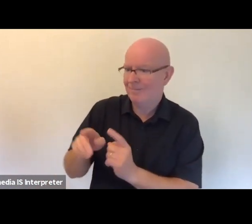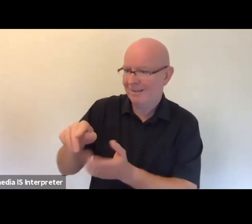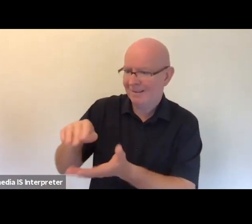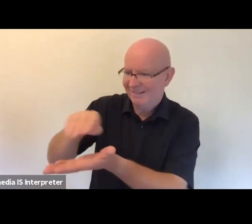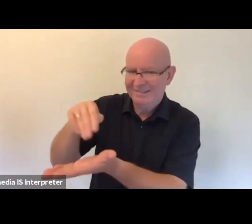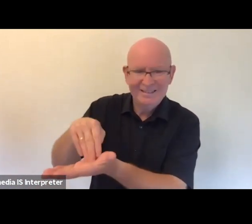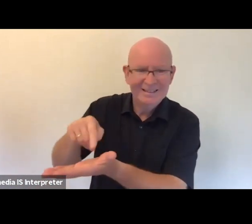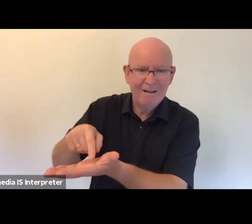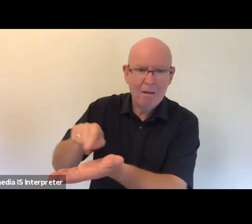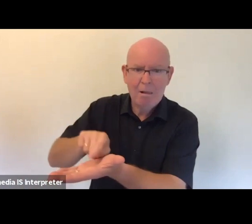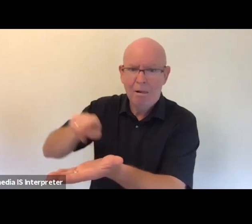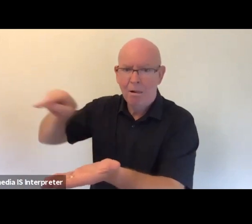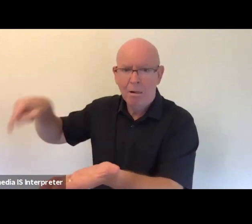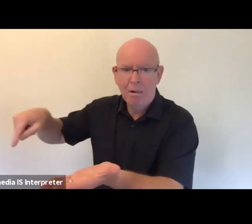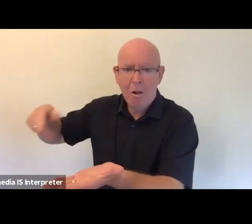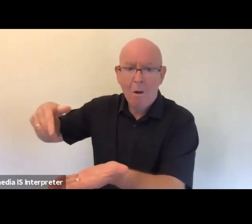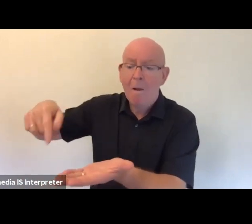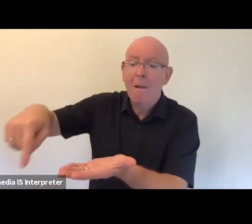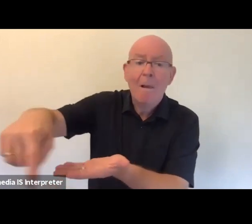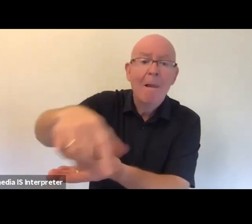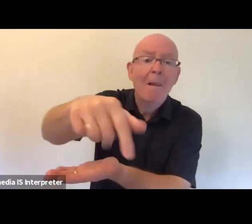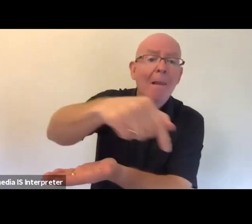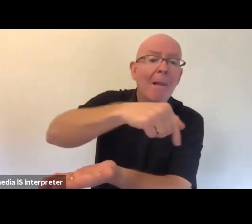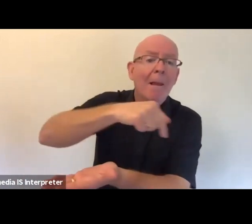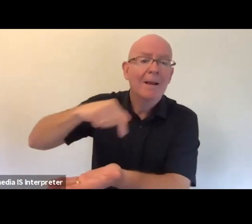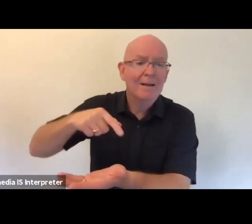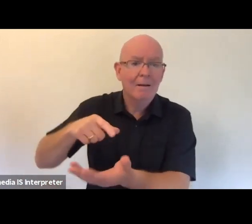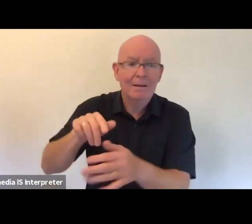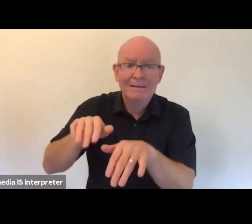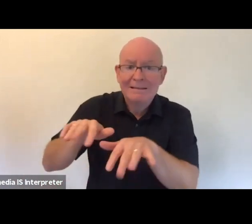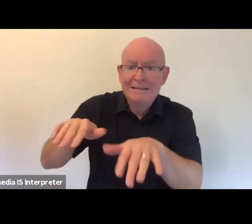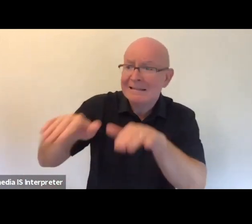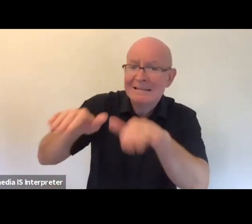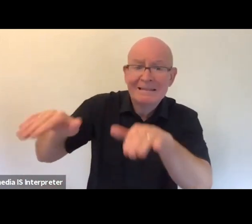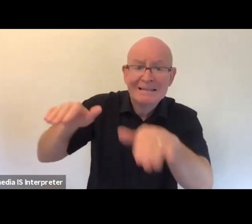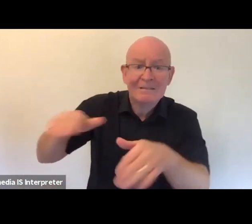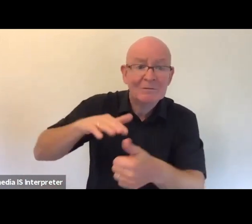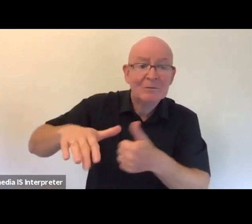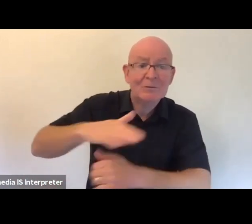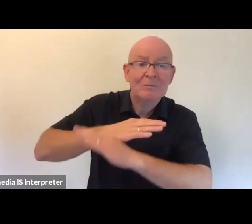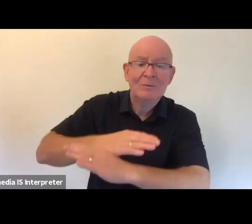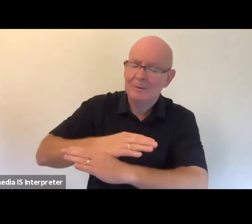To really use DPO networks much more. I think, you know, there is a need to build on